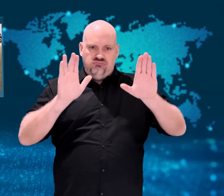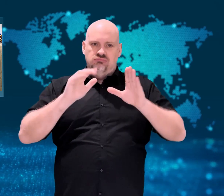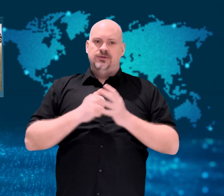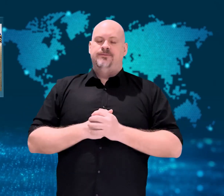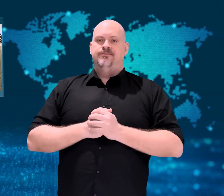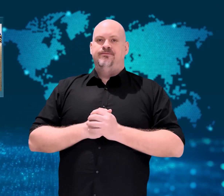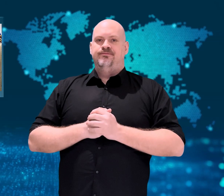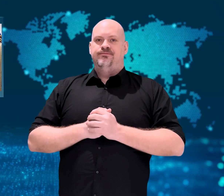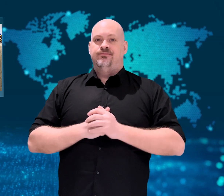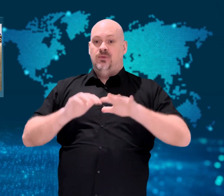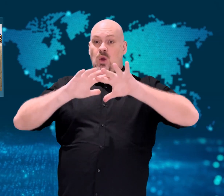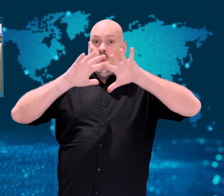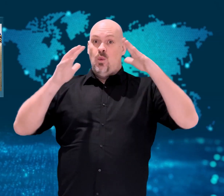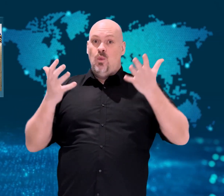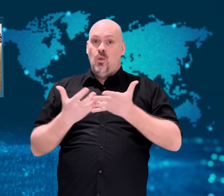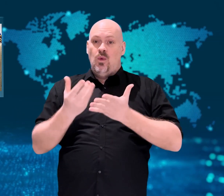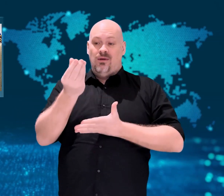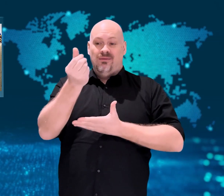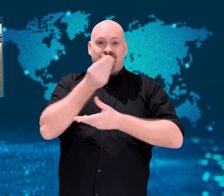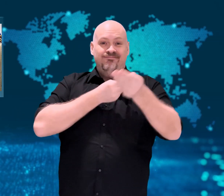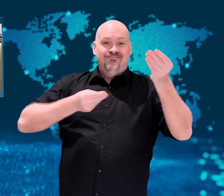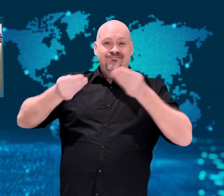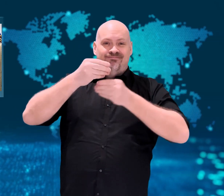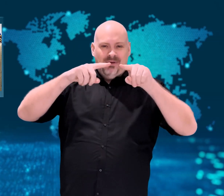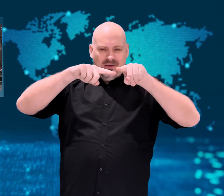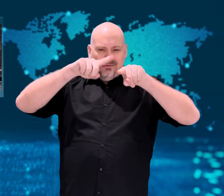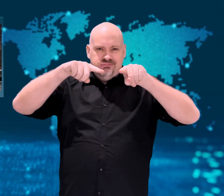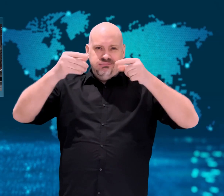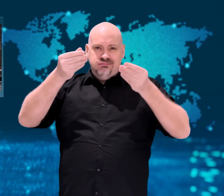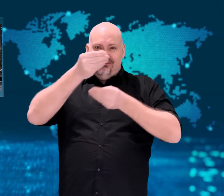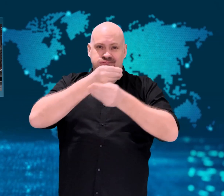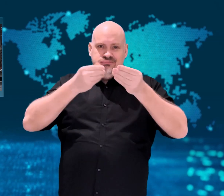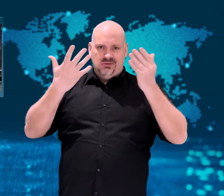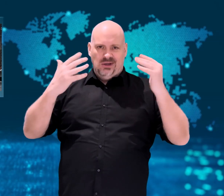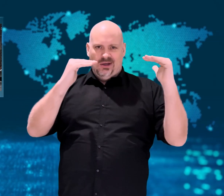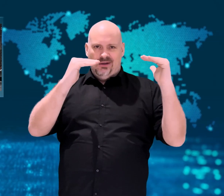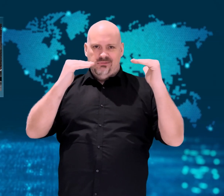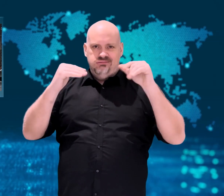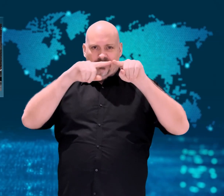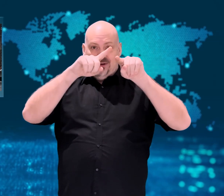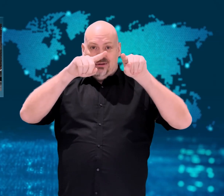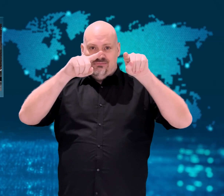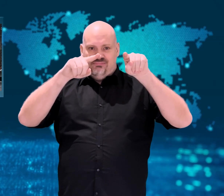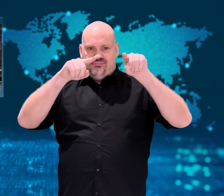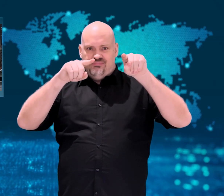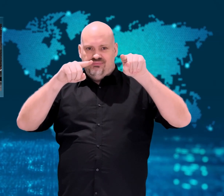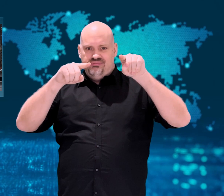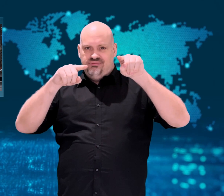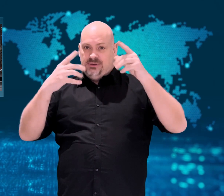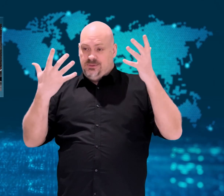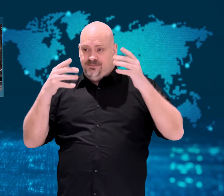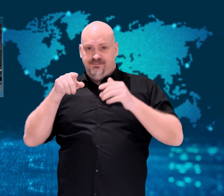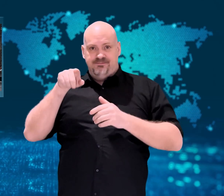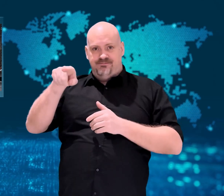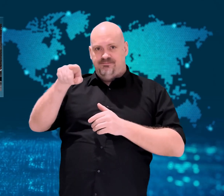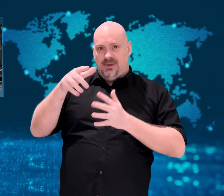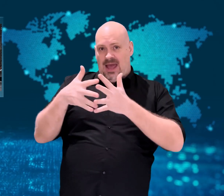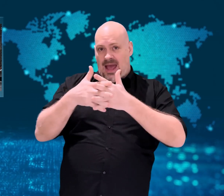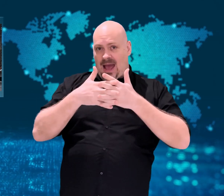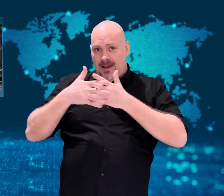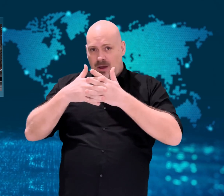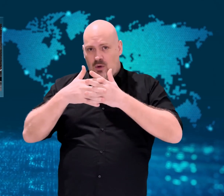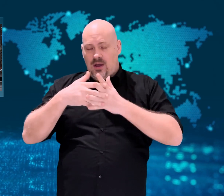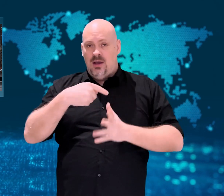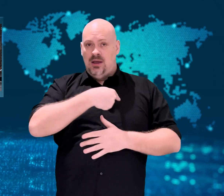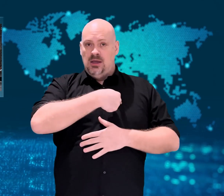China, Japan, and European markets.